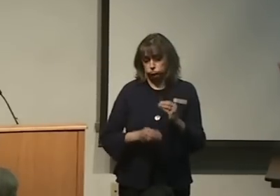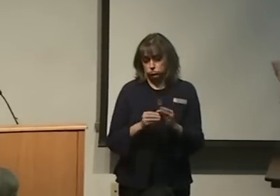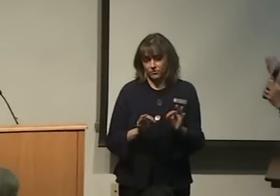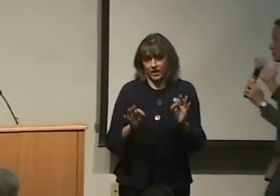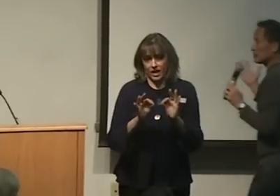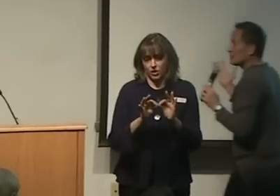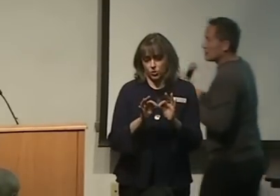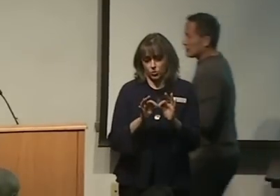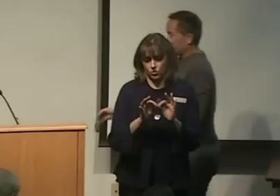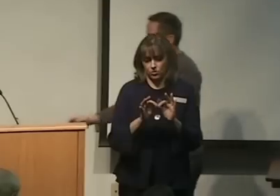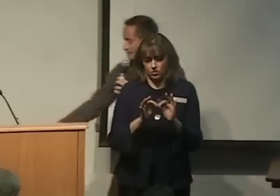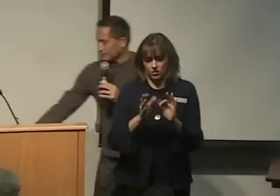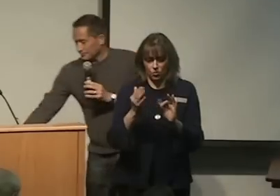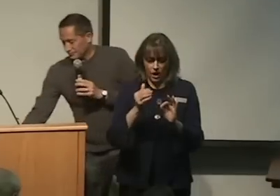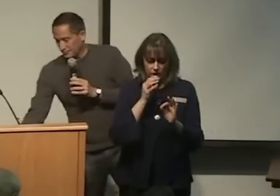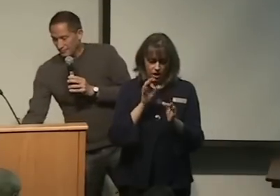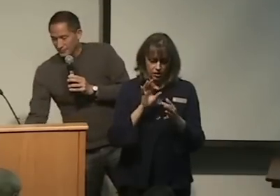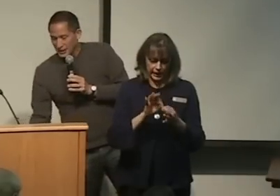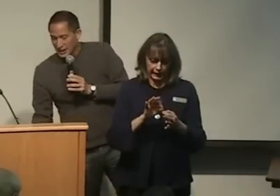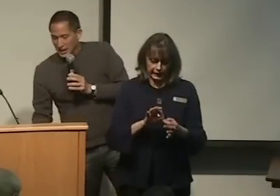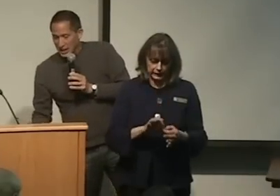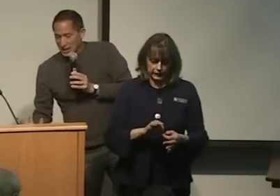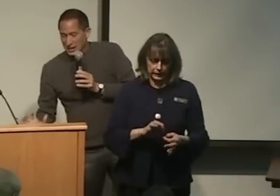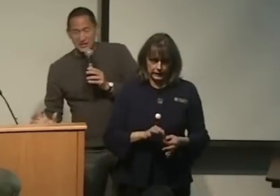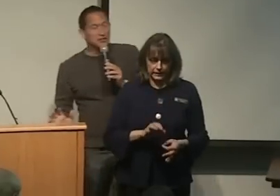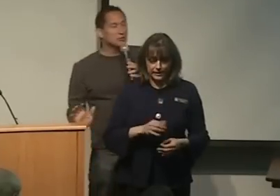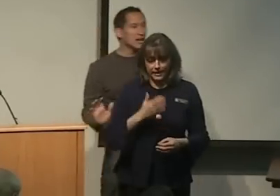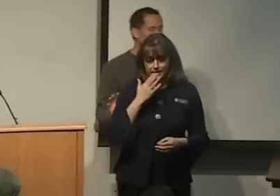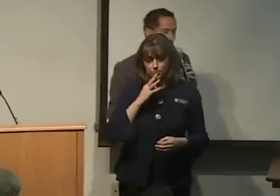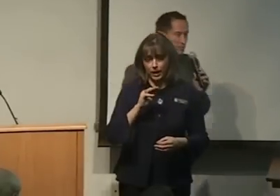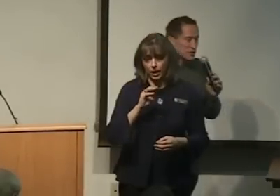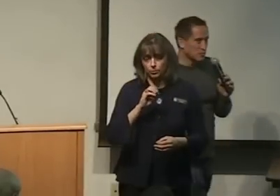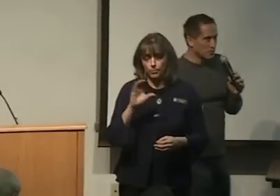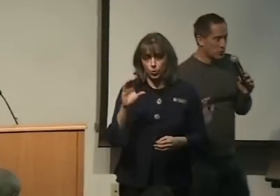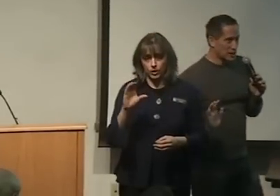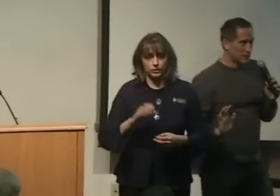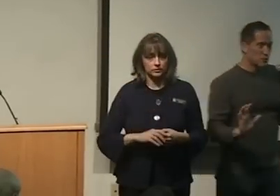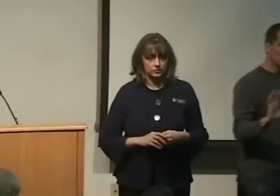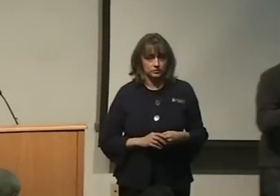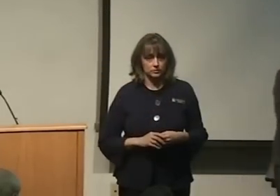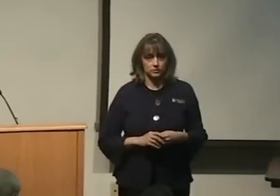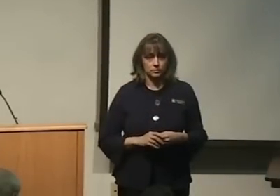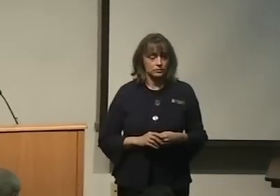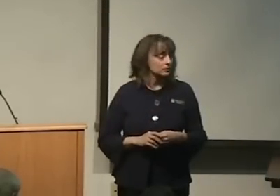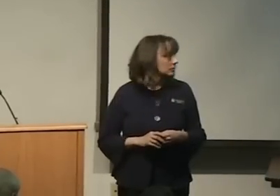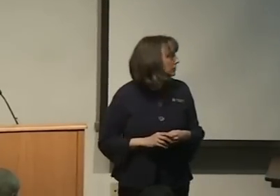Integration is much more important. If we really want students to progress over four years we've got to think